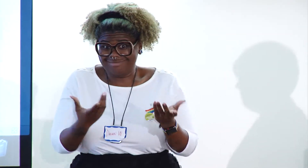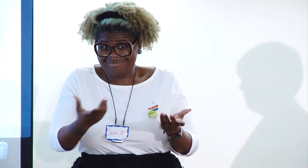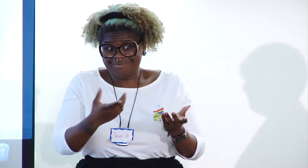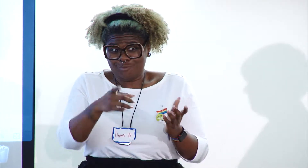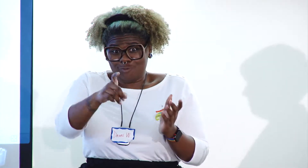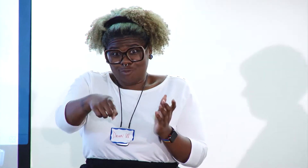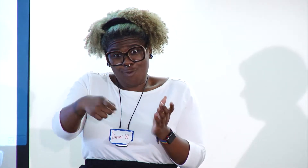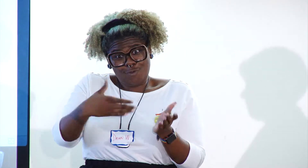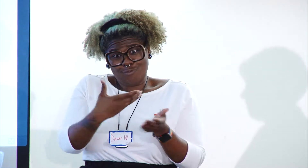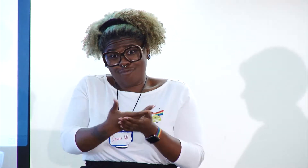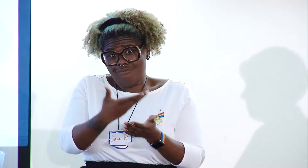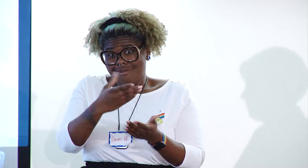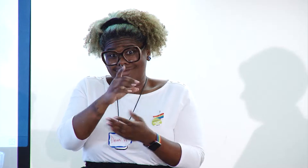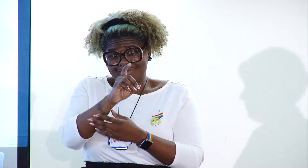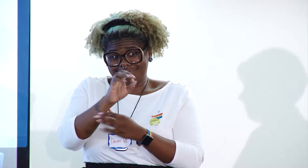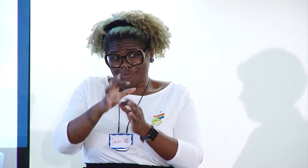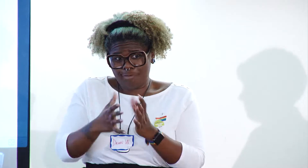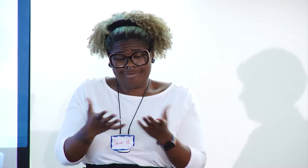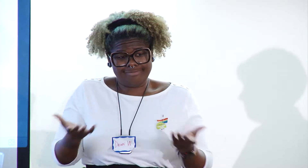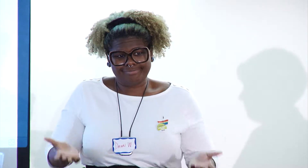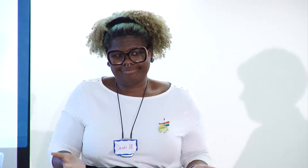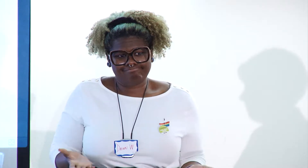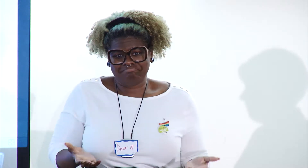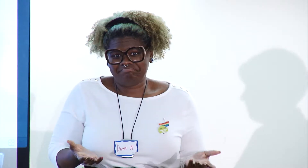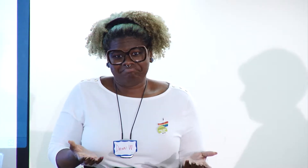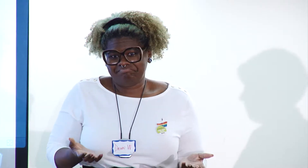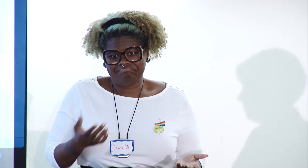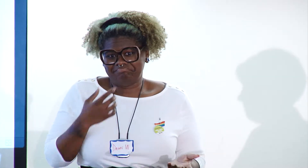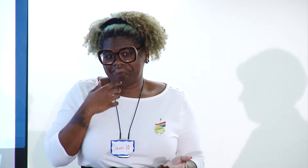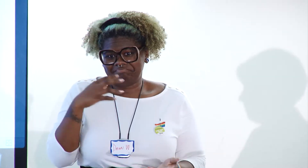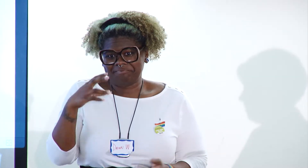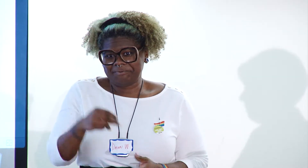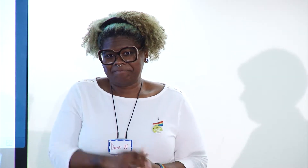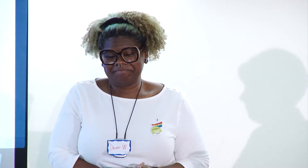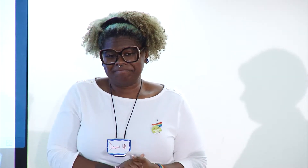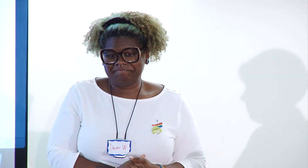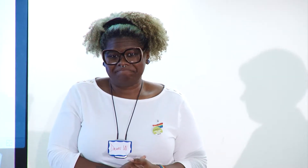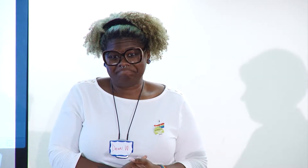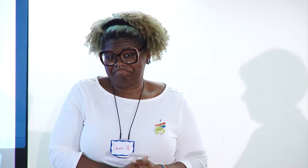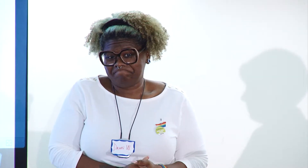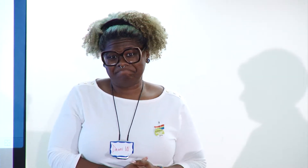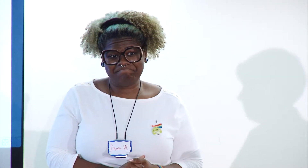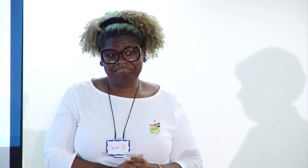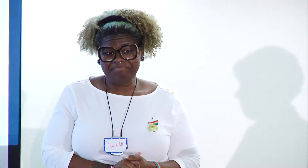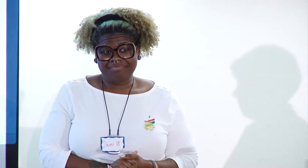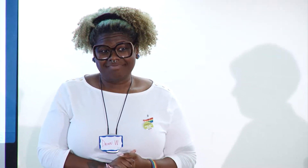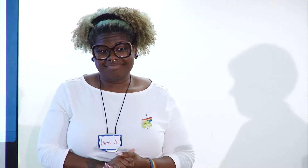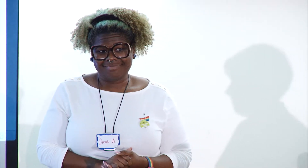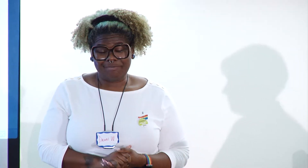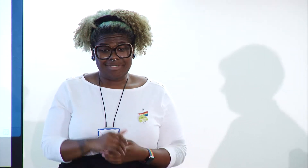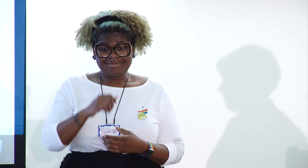I actually printed out information from the Americans with Disabilities website, proving my point,